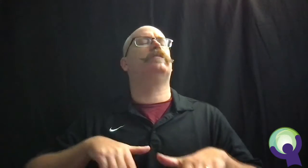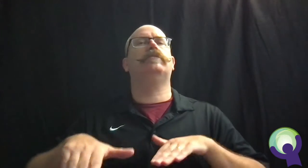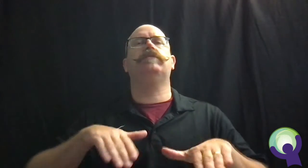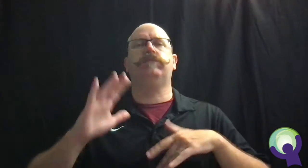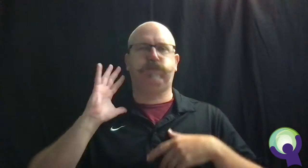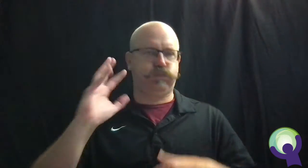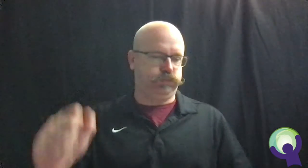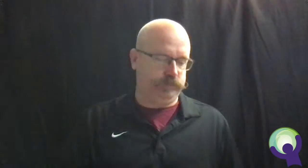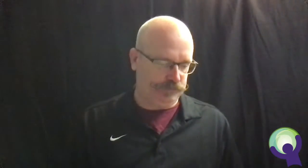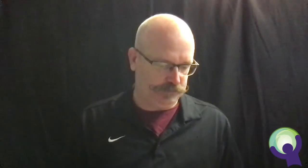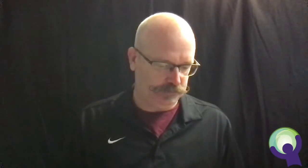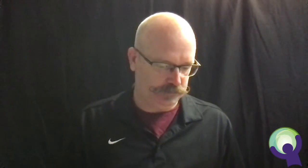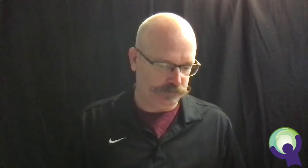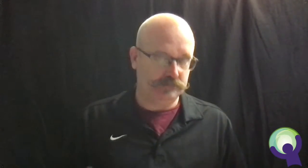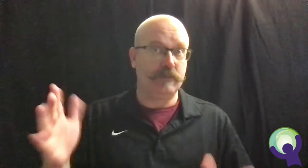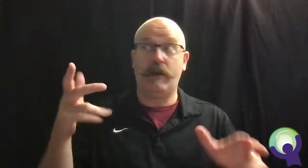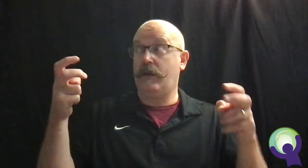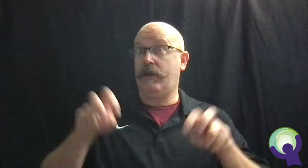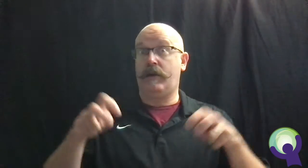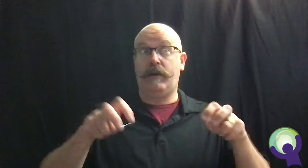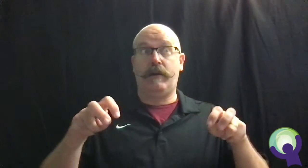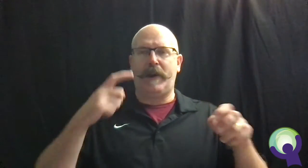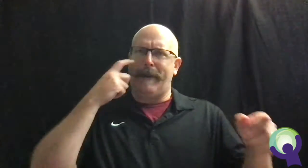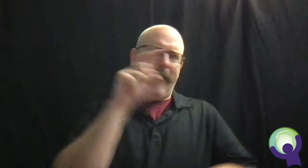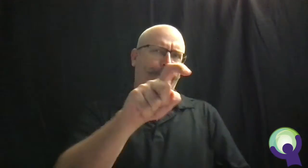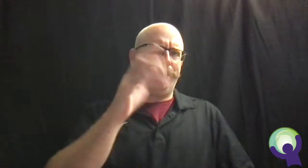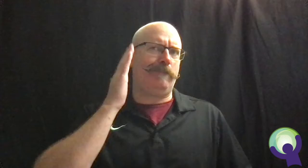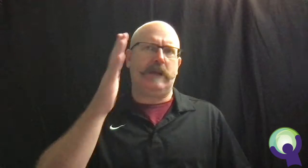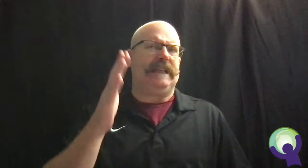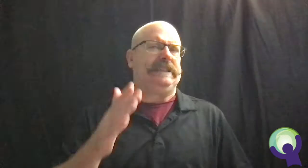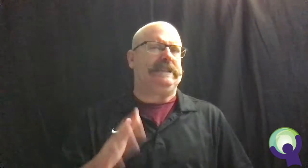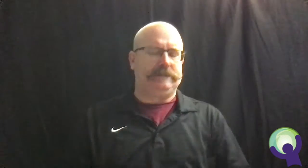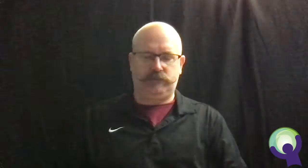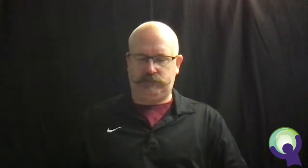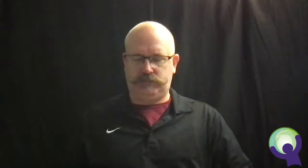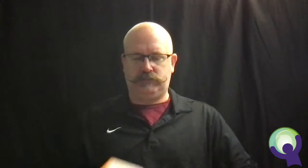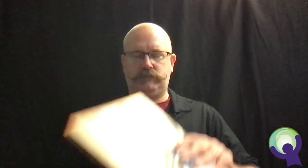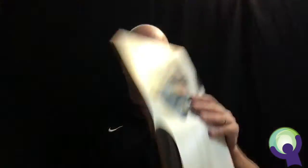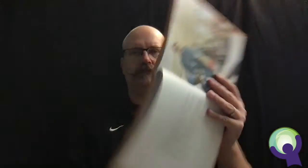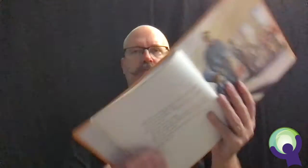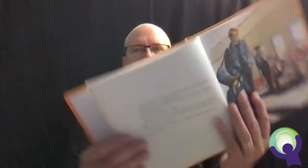"Sitting together will get you noticed faster than anything," Dad says.